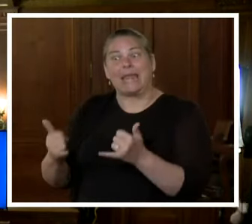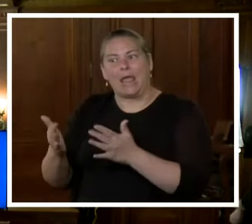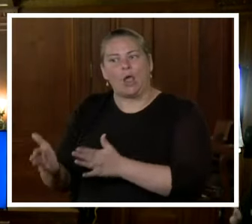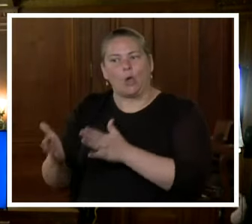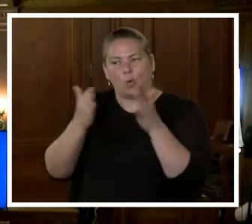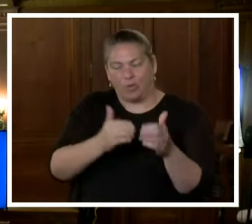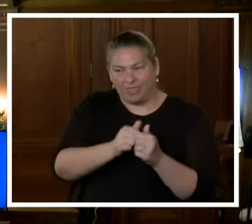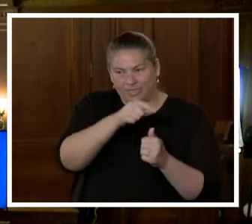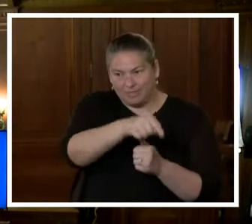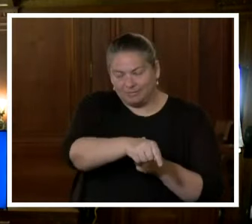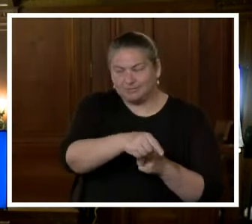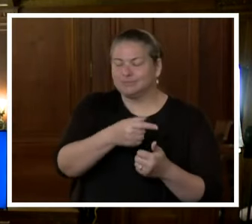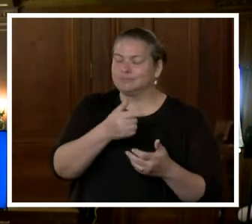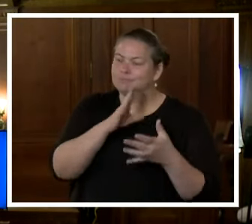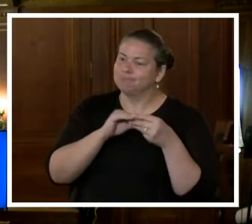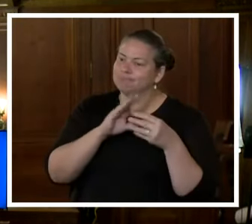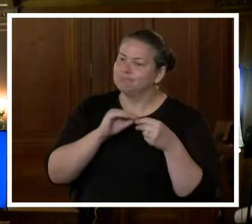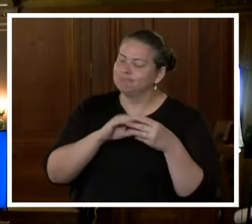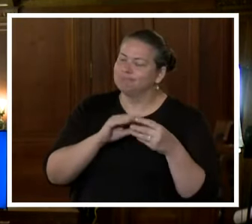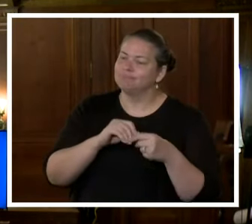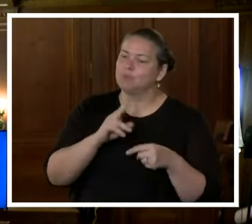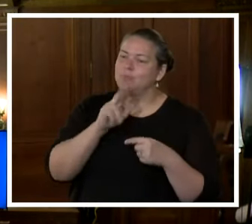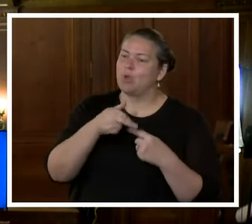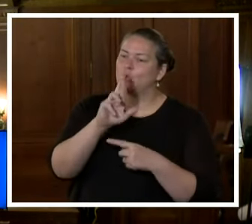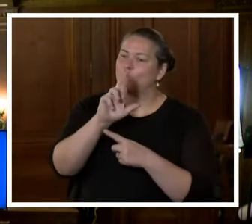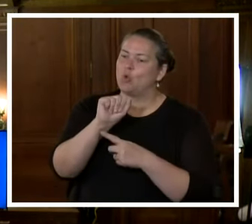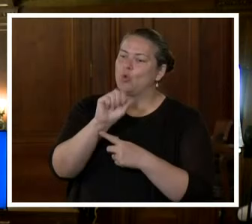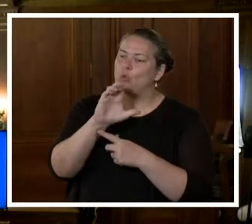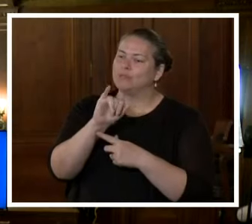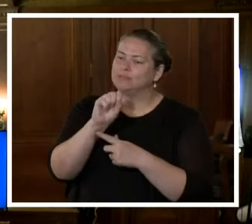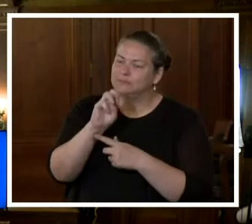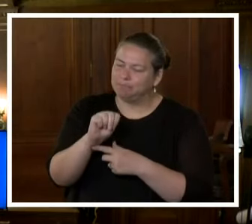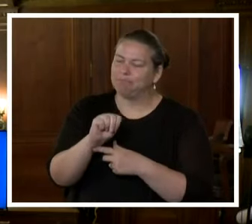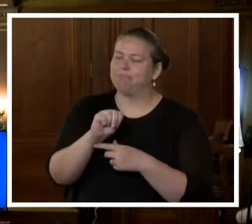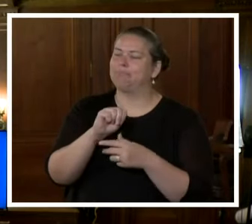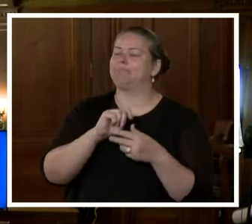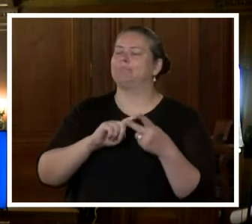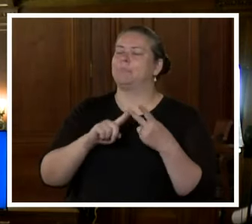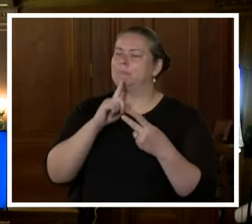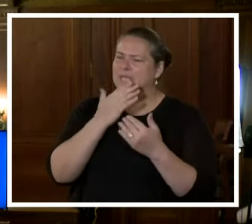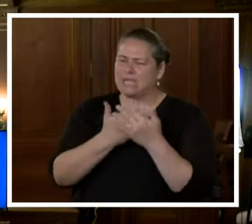NOT ACHIEVED THAT, AND THERE IS